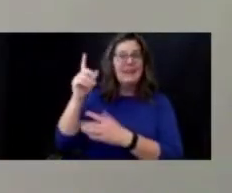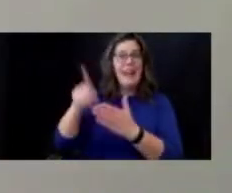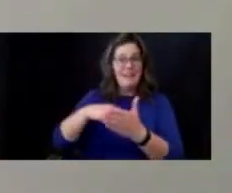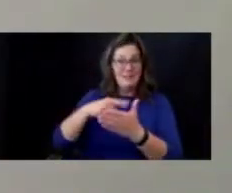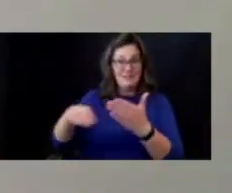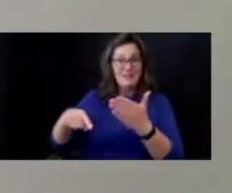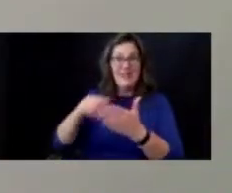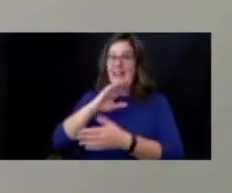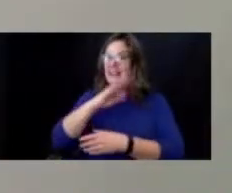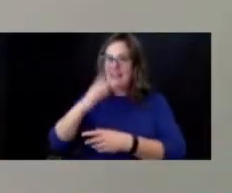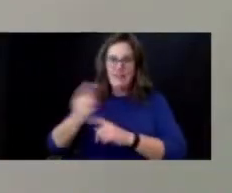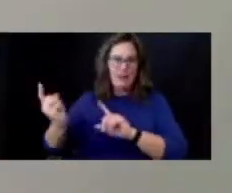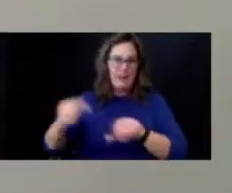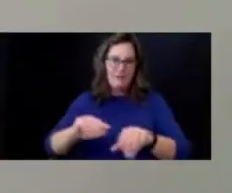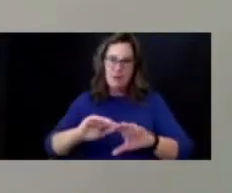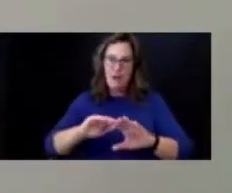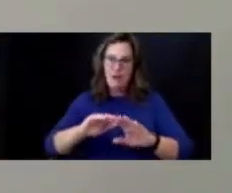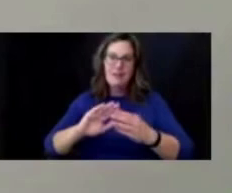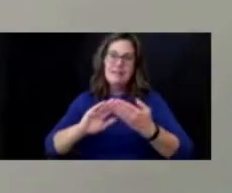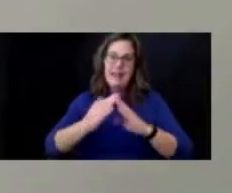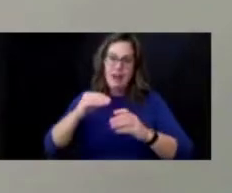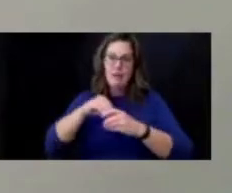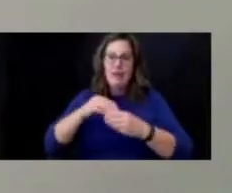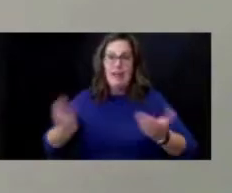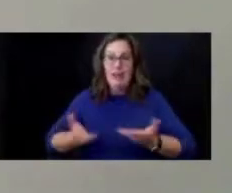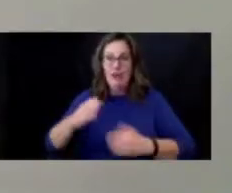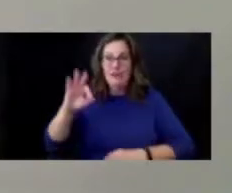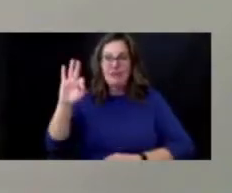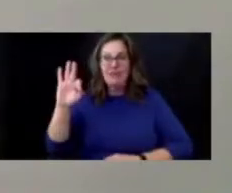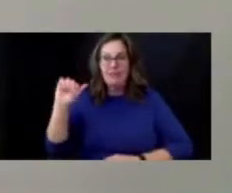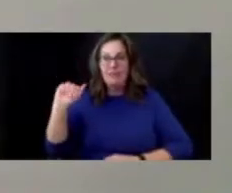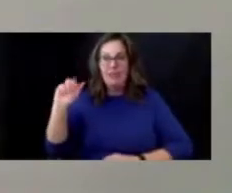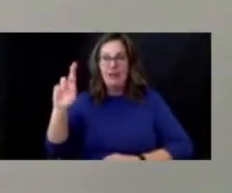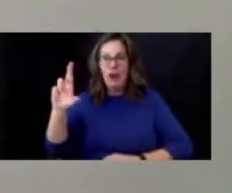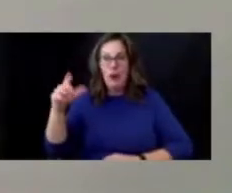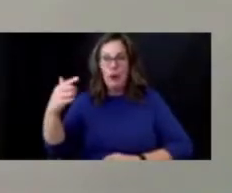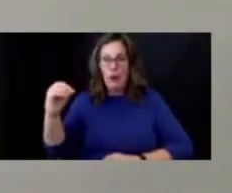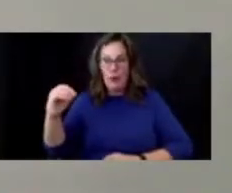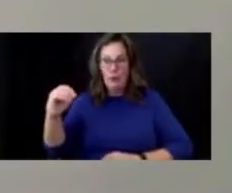town here in fargo which was a nice thing but you know the work doesn't stop there